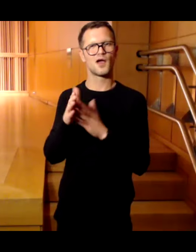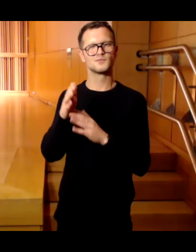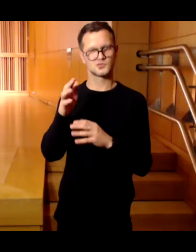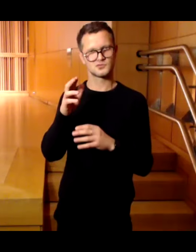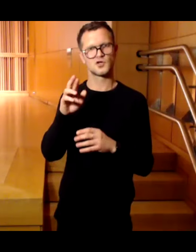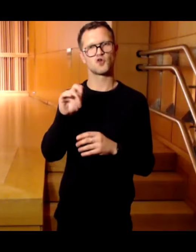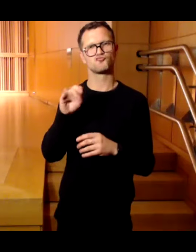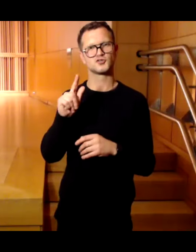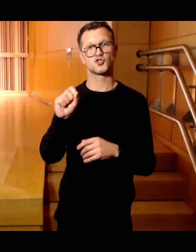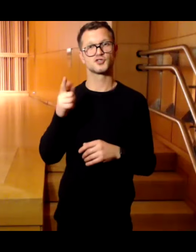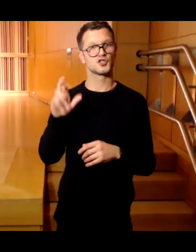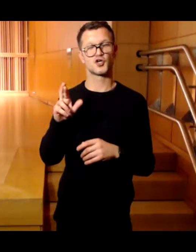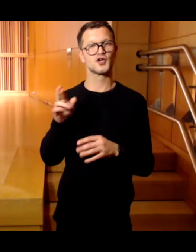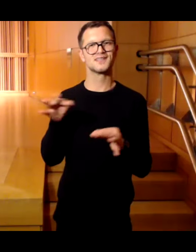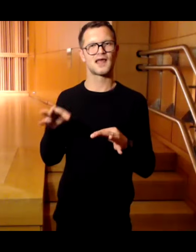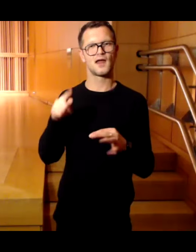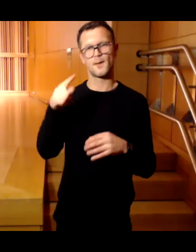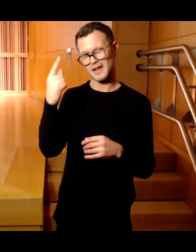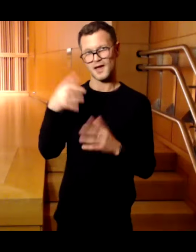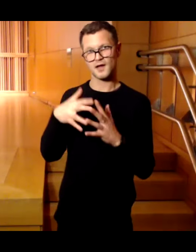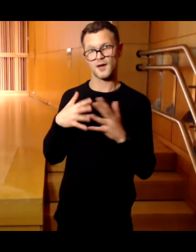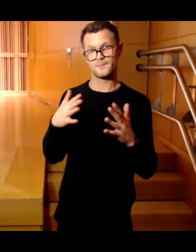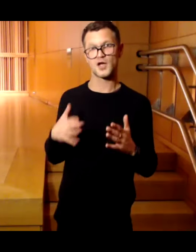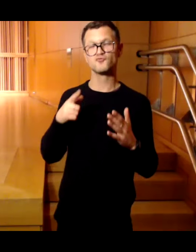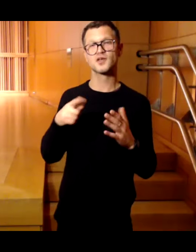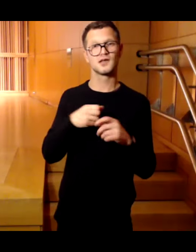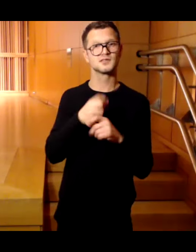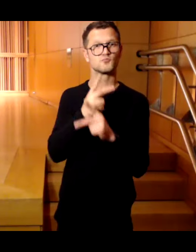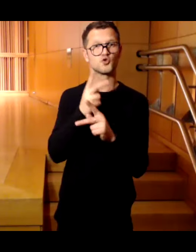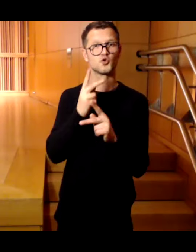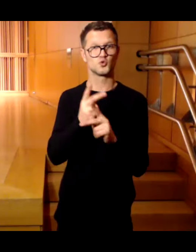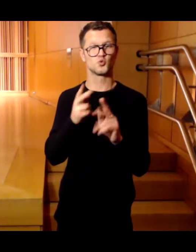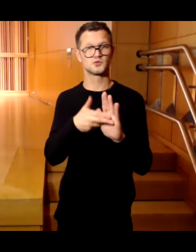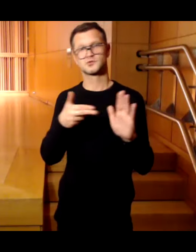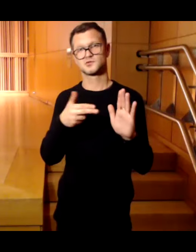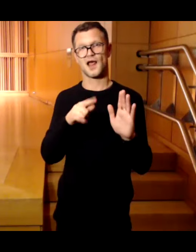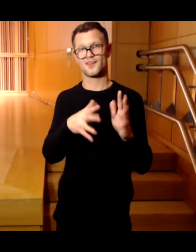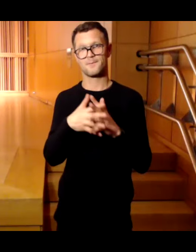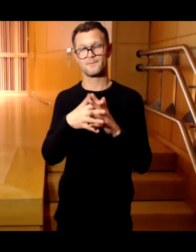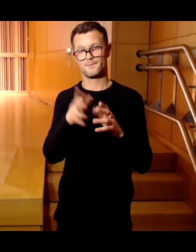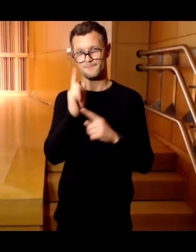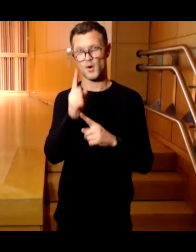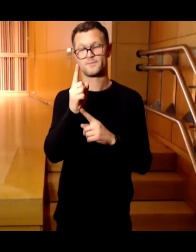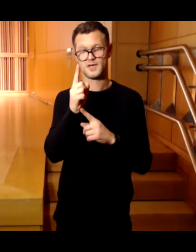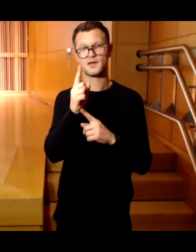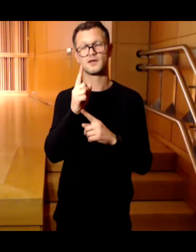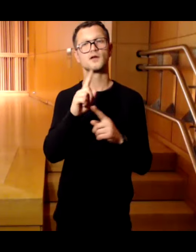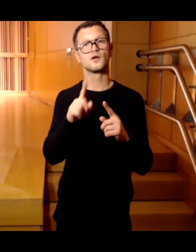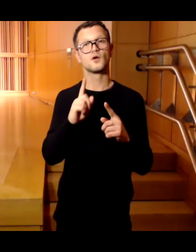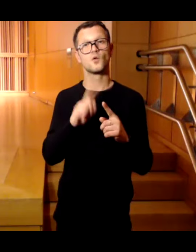Instead, the black American is produced at precisely that moment at which the attempt to dehumanize the African.